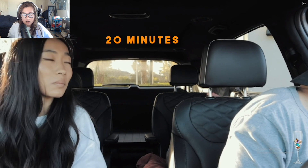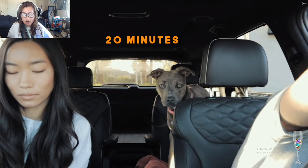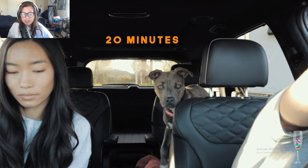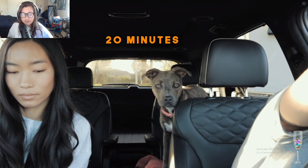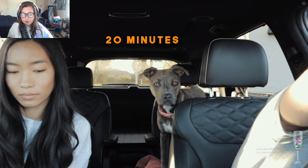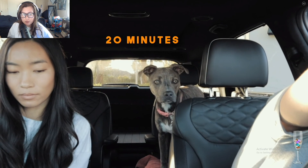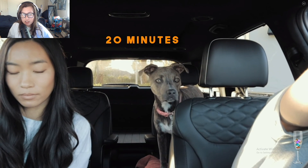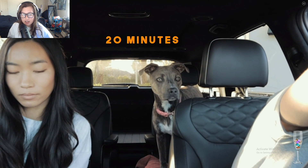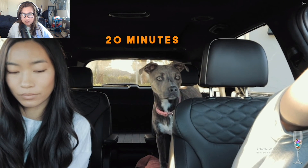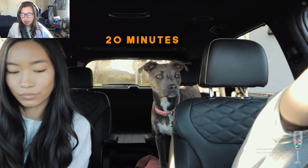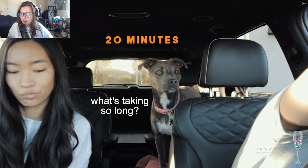I didn't even realize that!